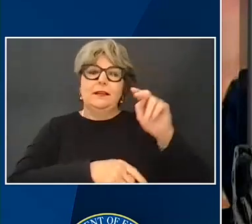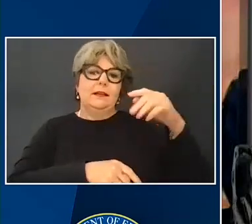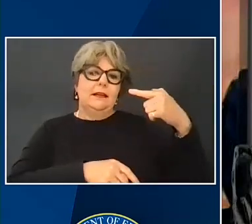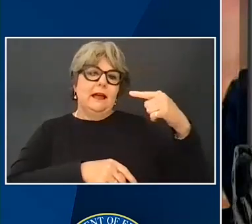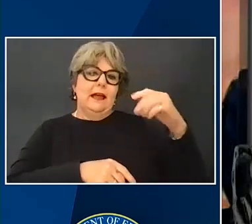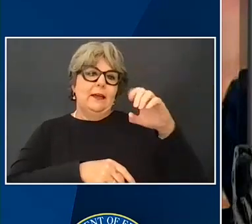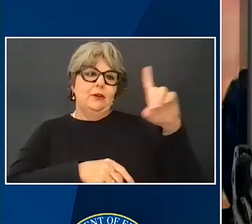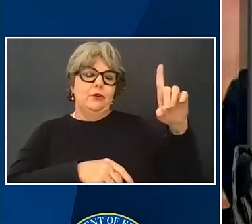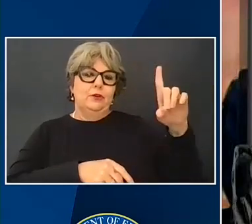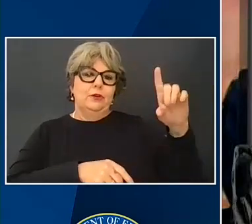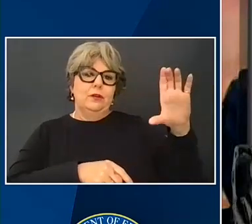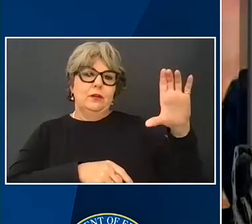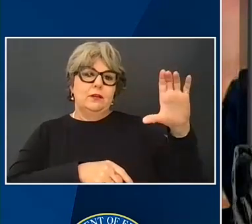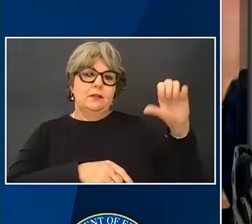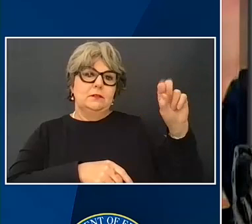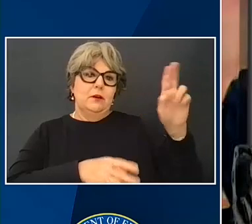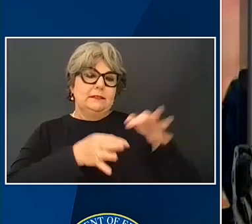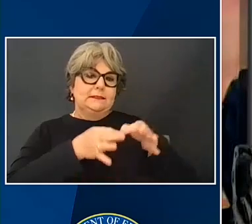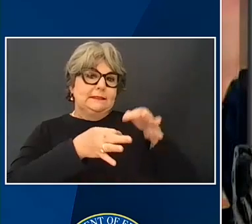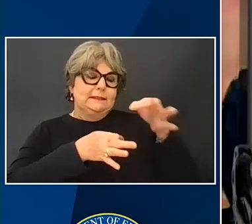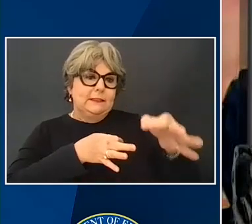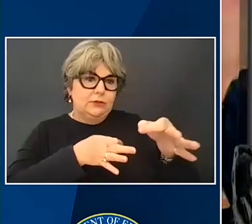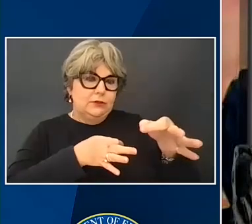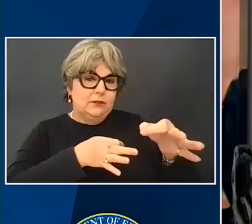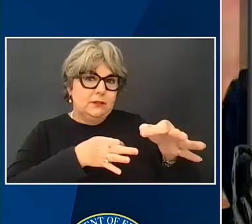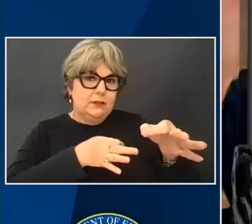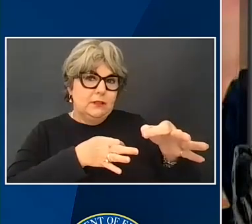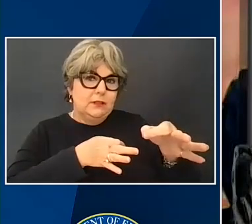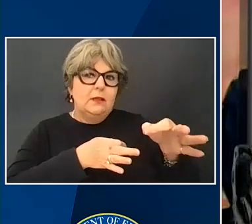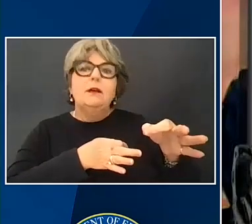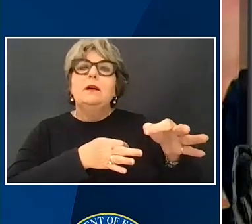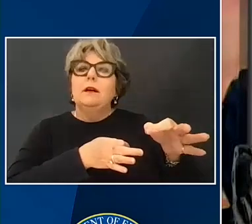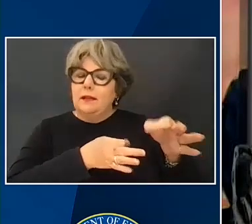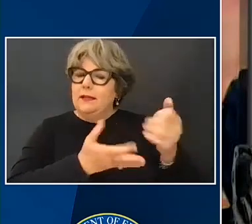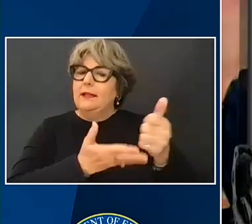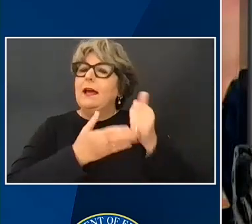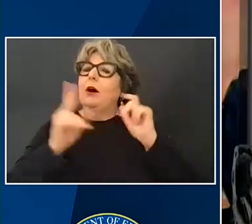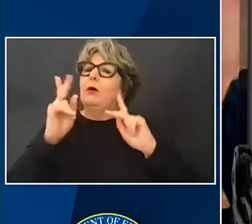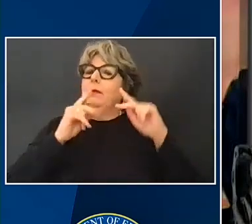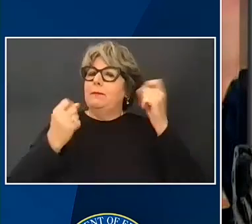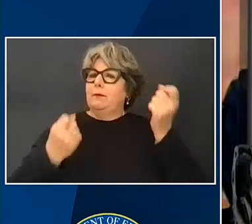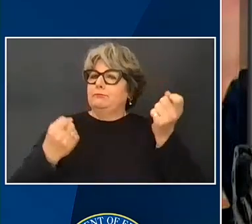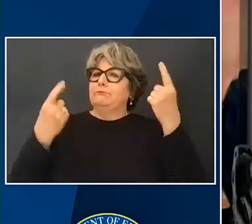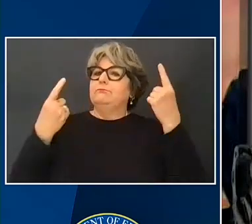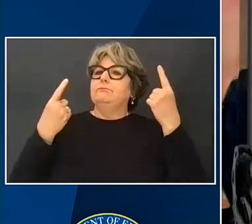considered, might be helpful in having people realize that these are not done